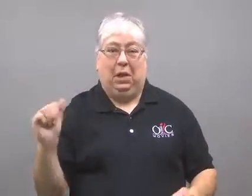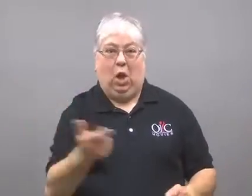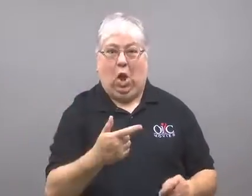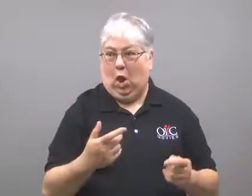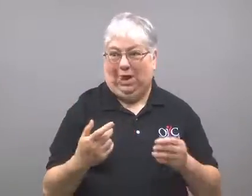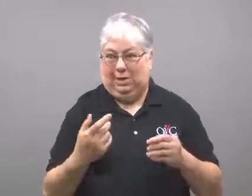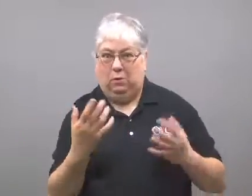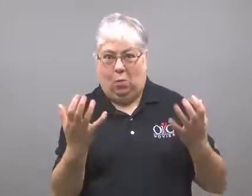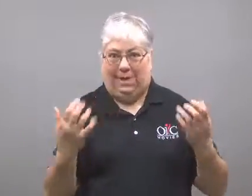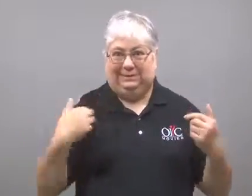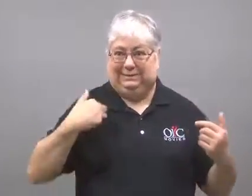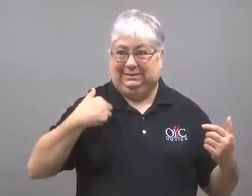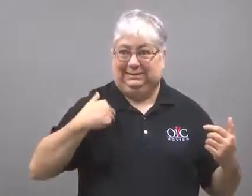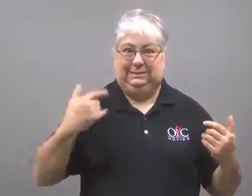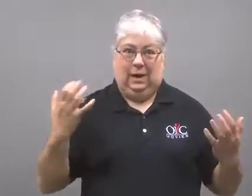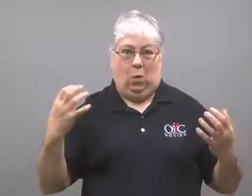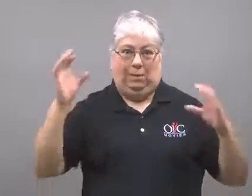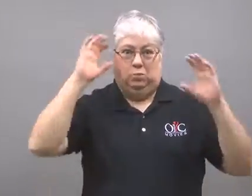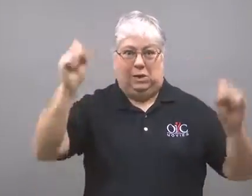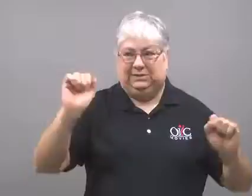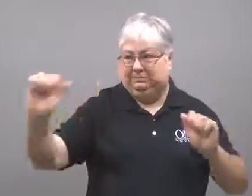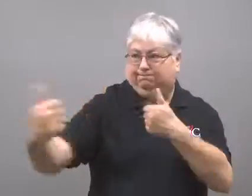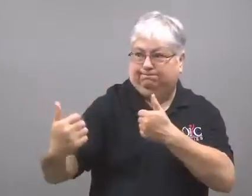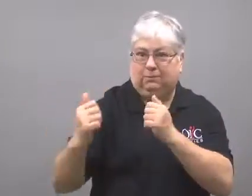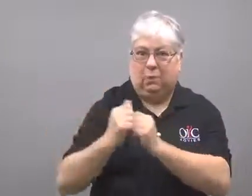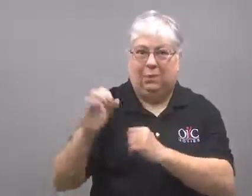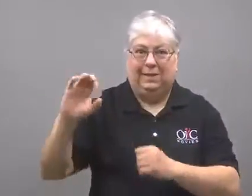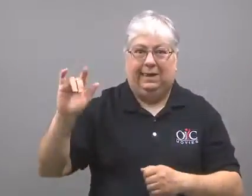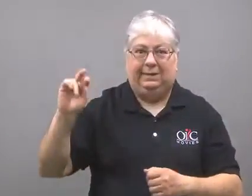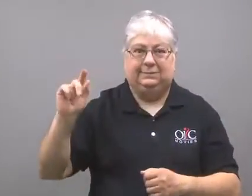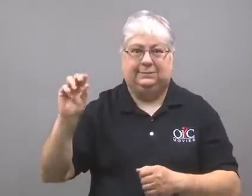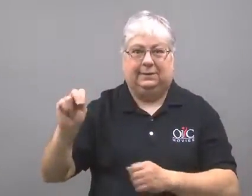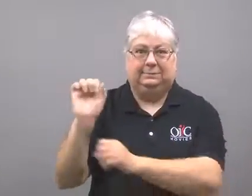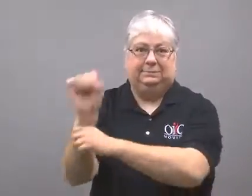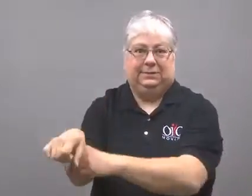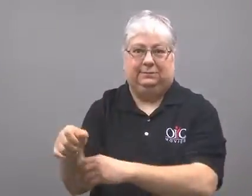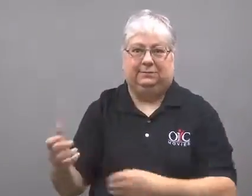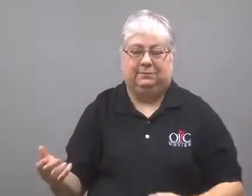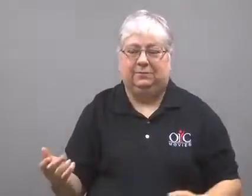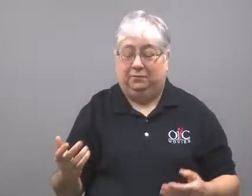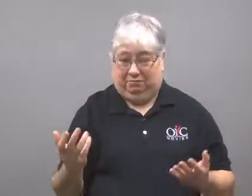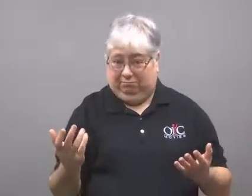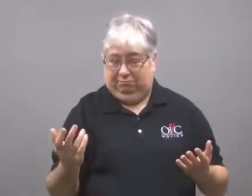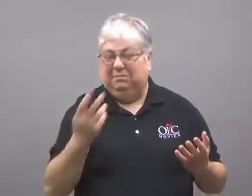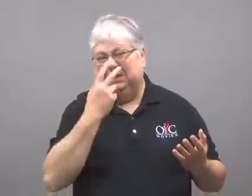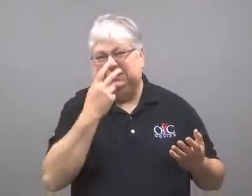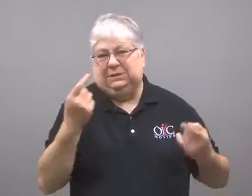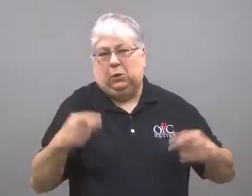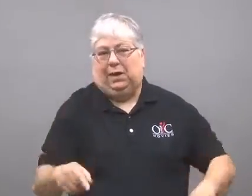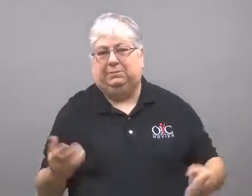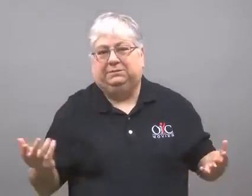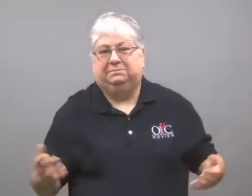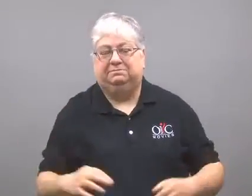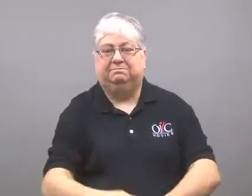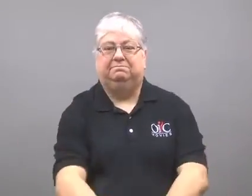They all want to be nominated to run against Clinton and win. Will that happen? We'll see what happens.